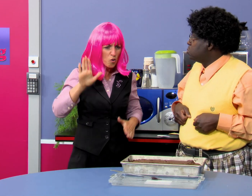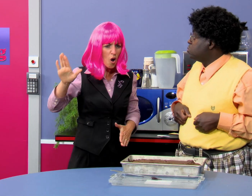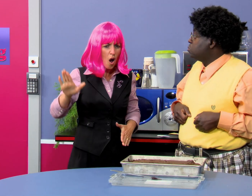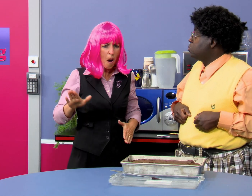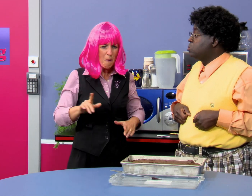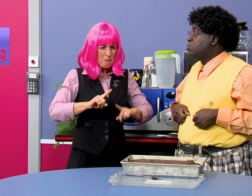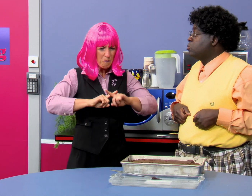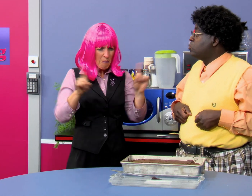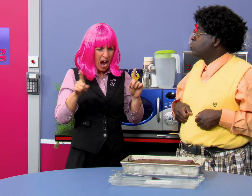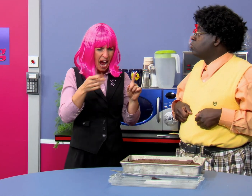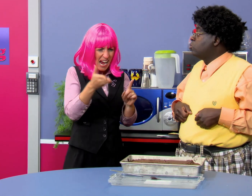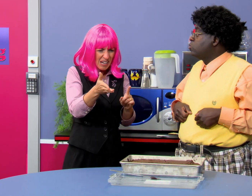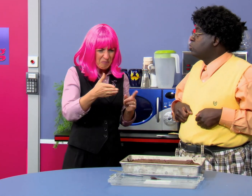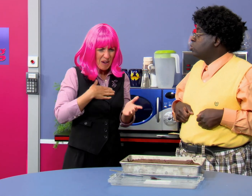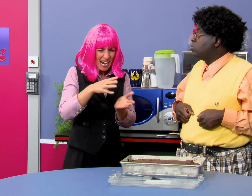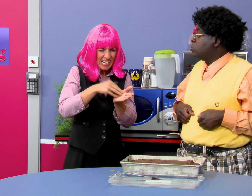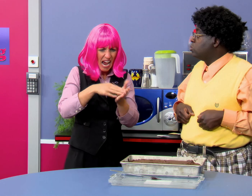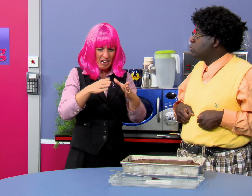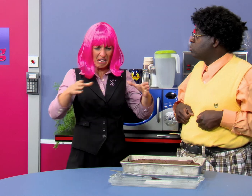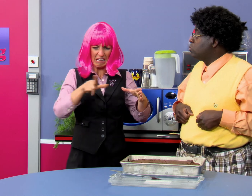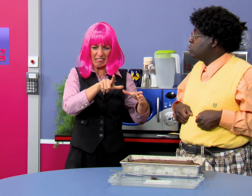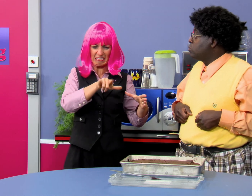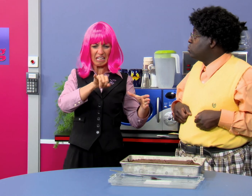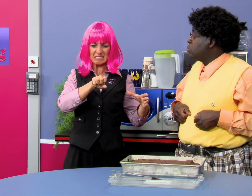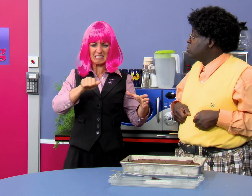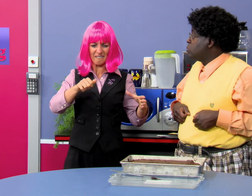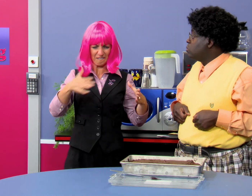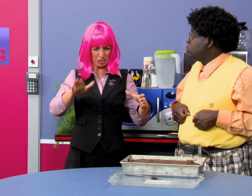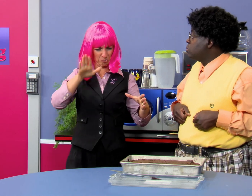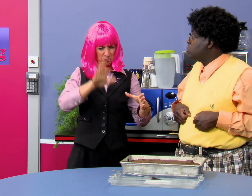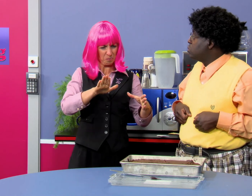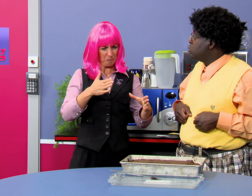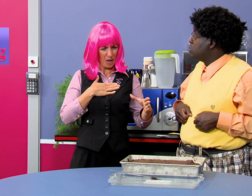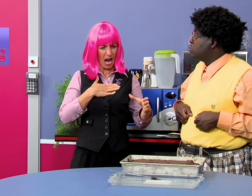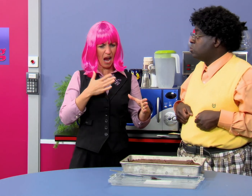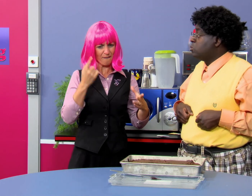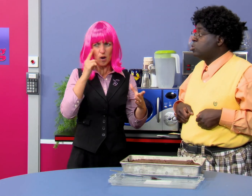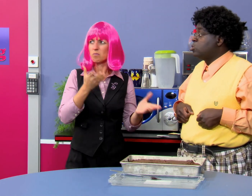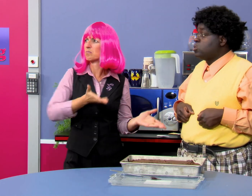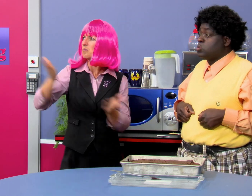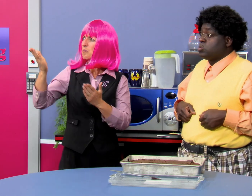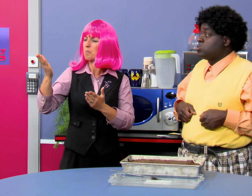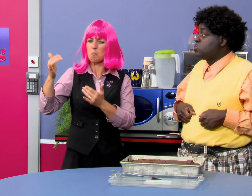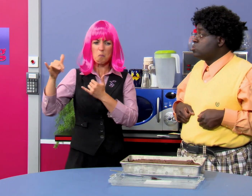I DIDN'T KNOW IT WAS HERS, BUT MY NAME WAS ON THIS. I WAS BRINGING THIS TO A PARTY.